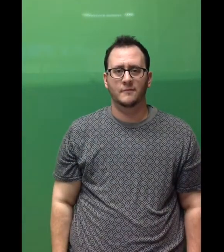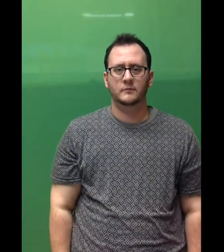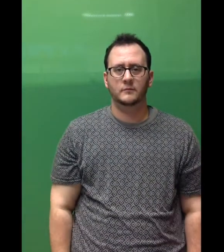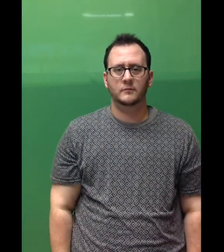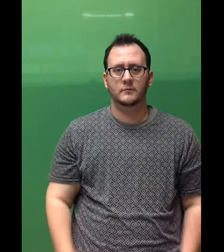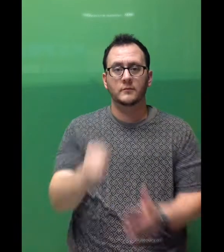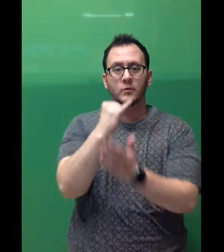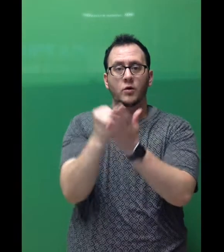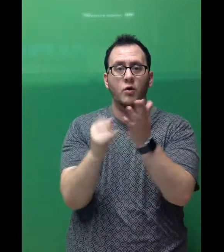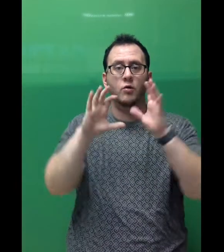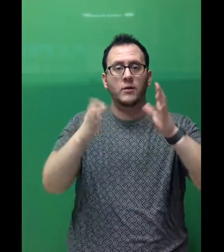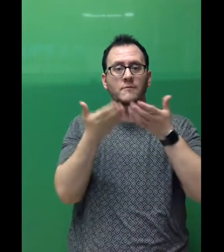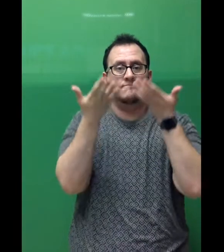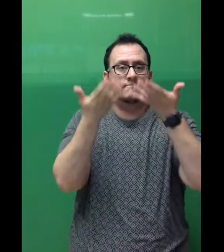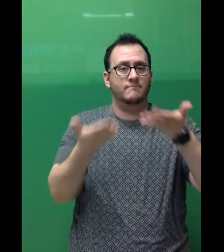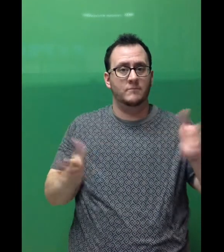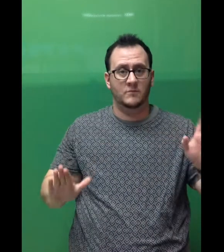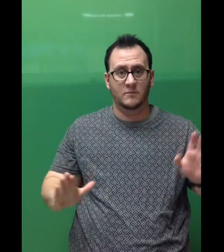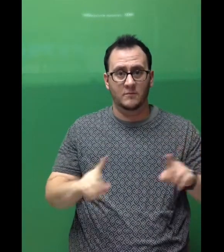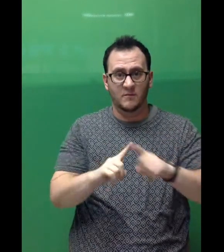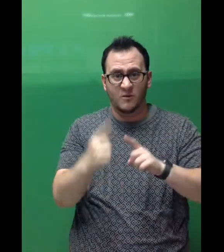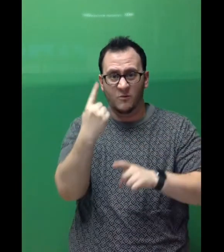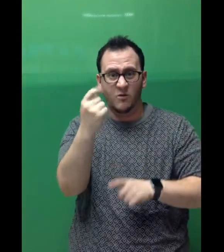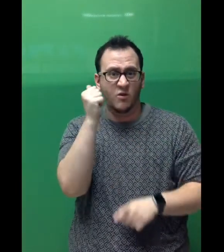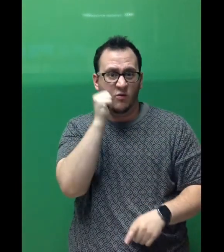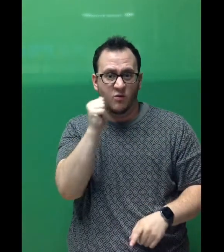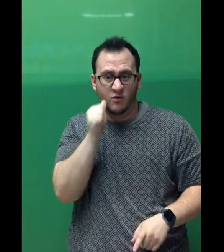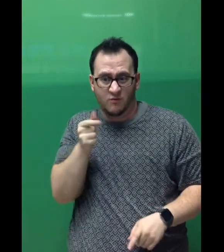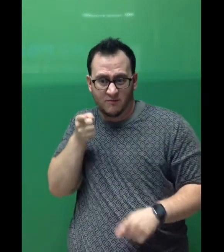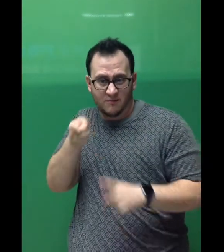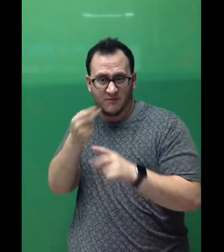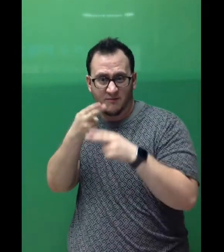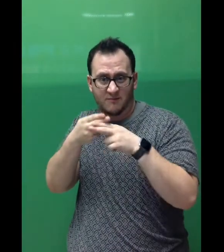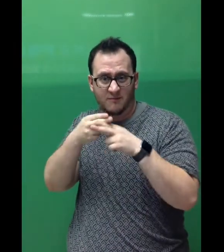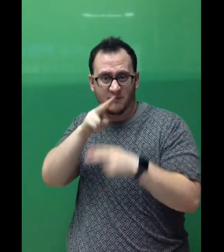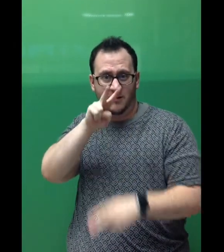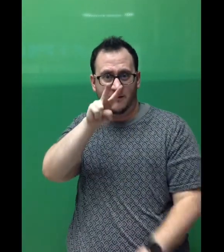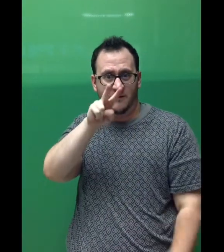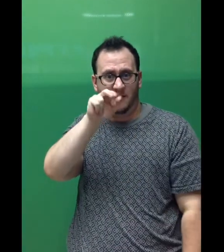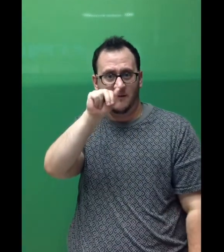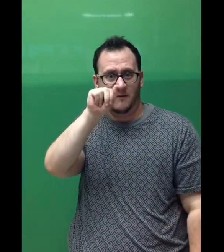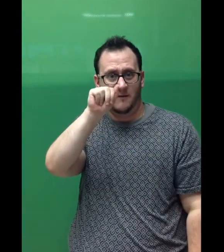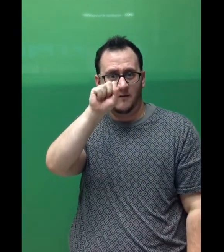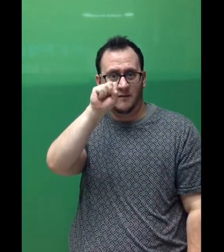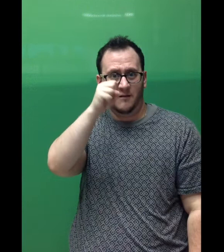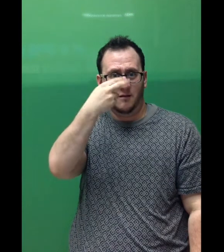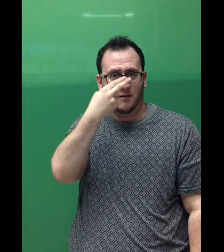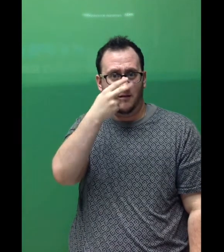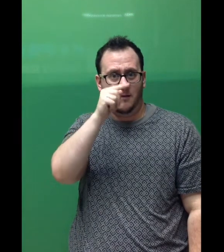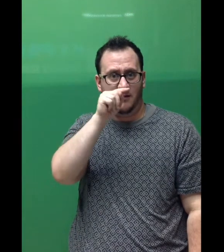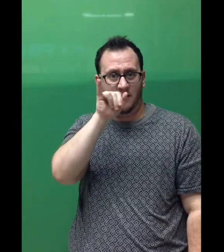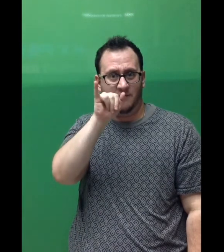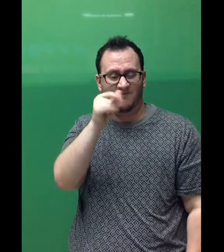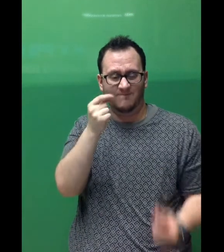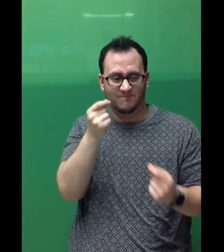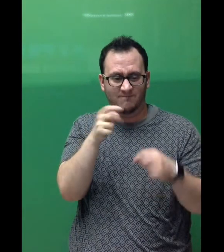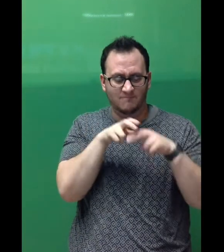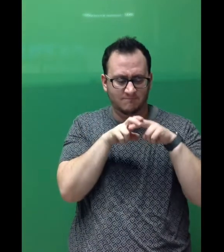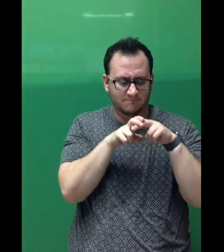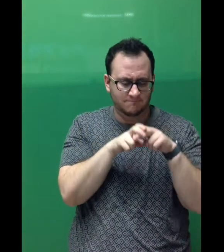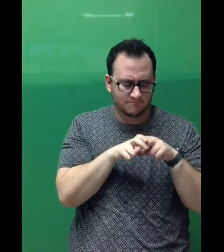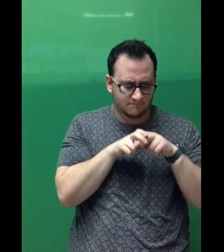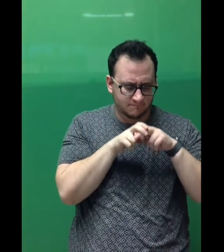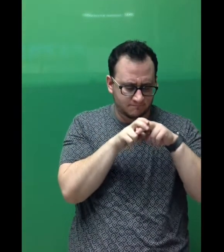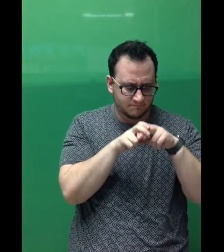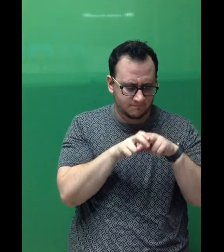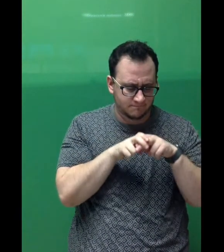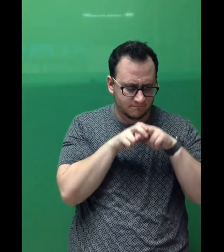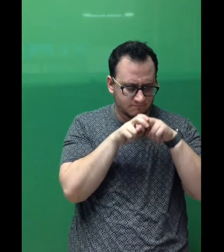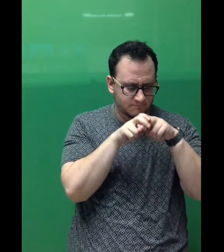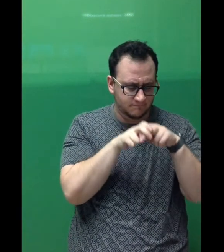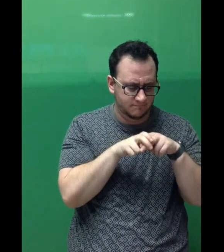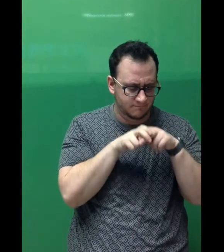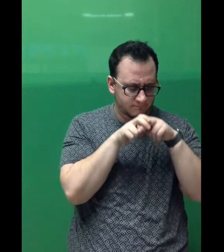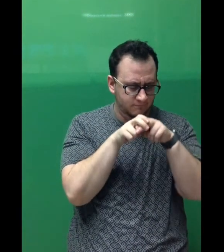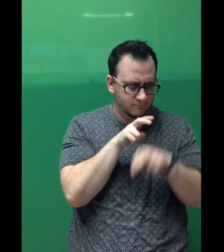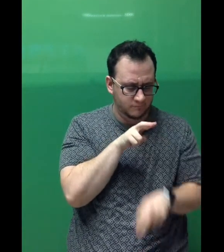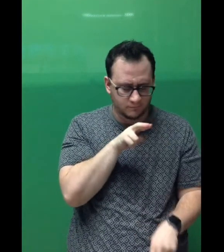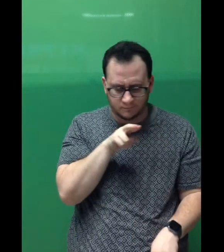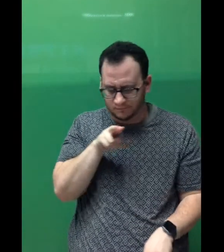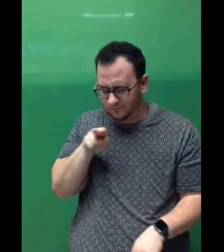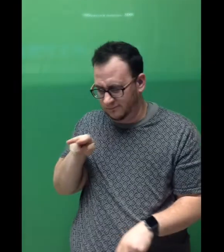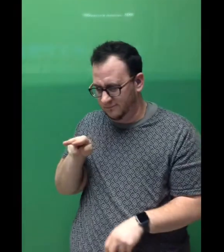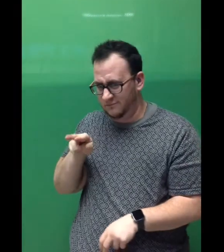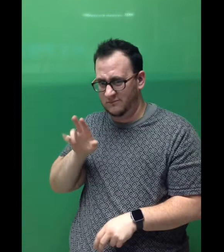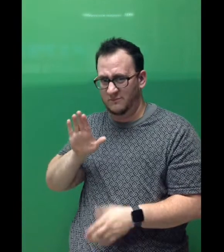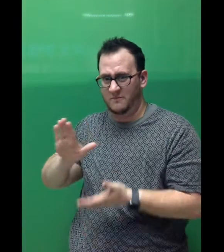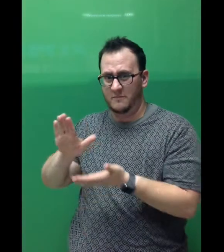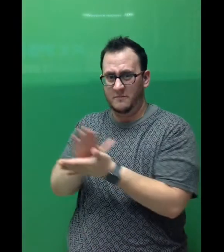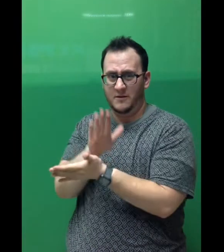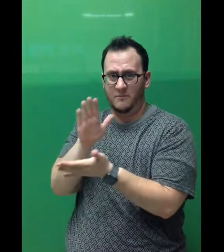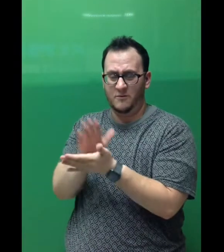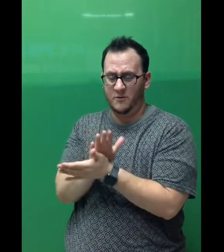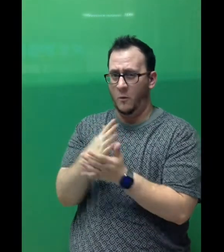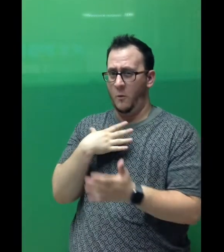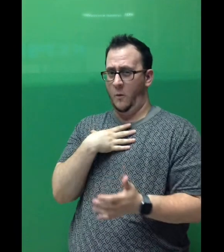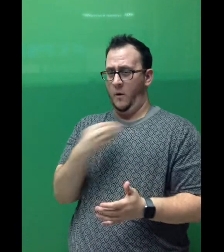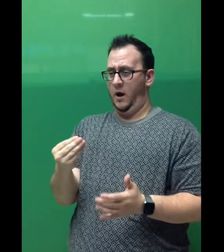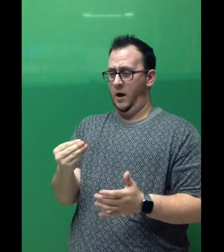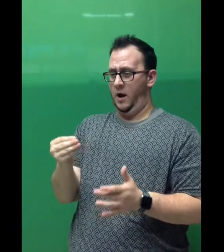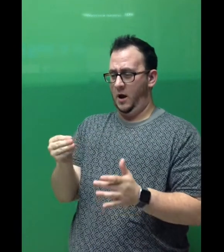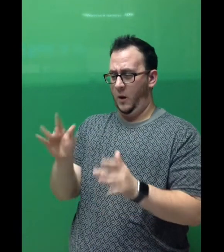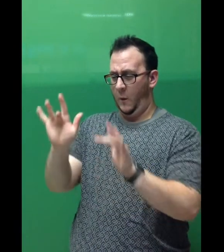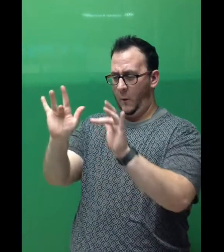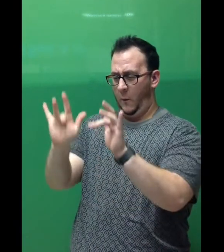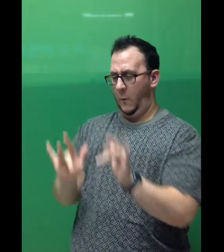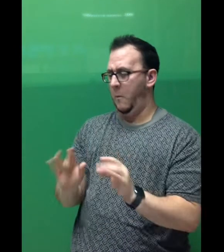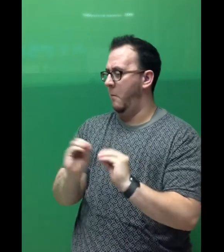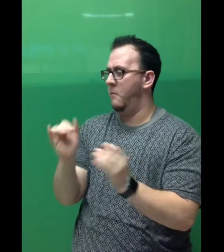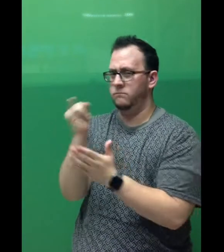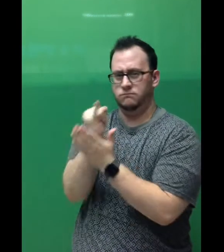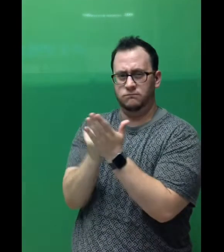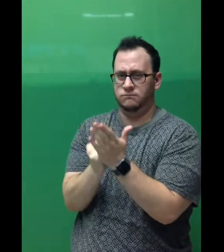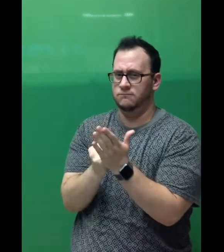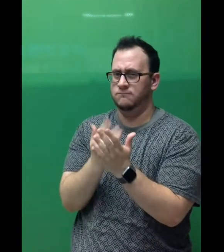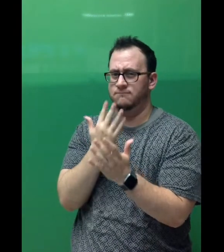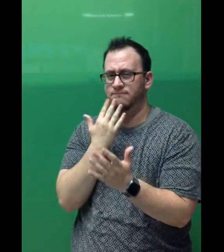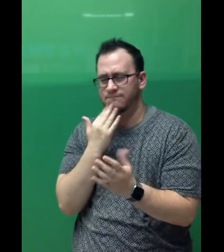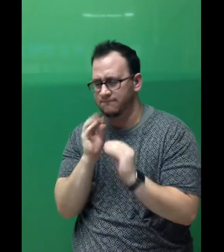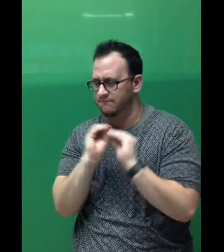Art class was over, but Vashti sat glued to her chair. Her paper was empty.